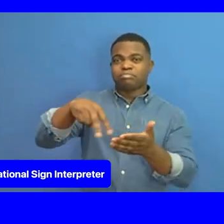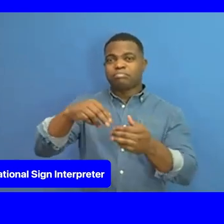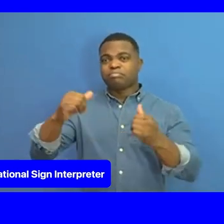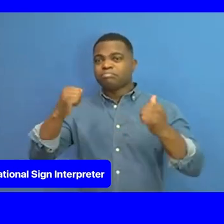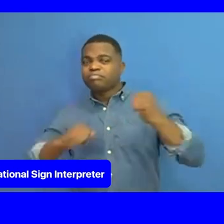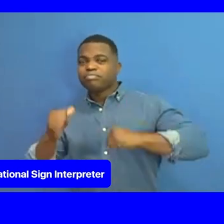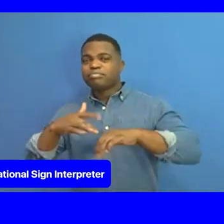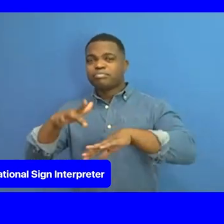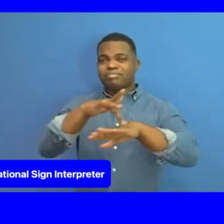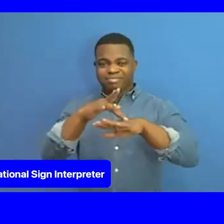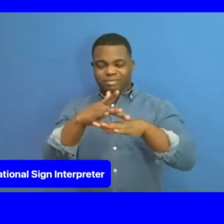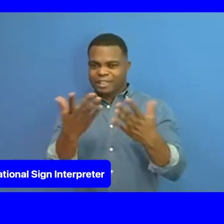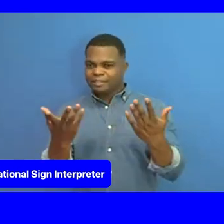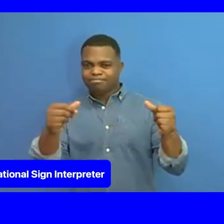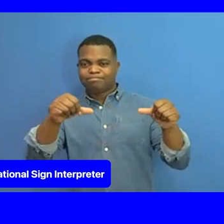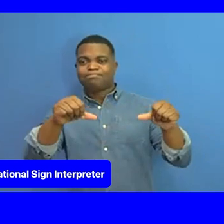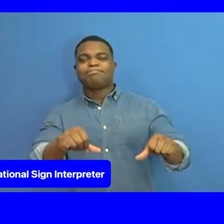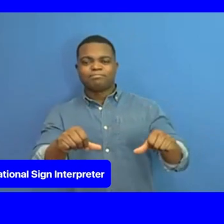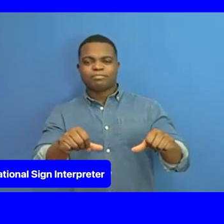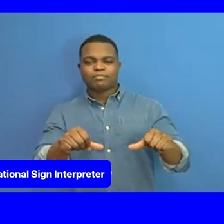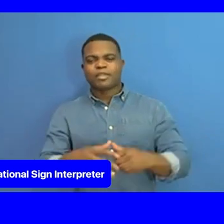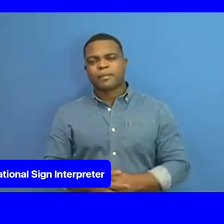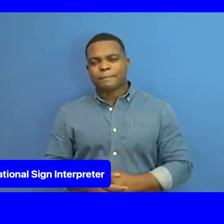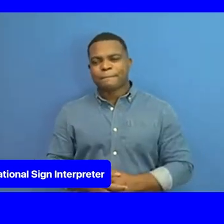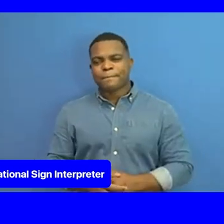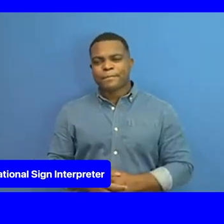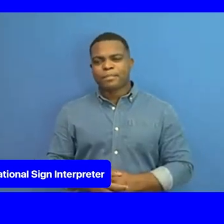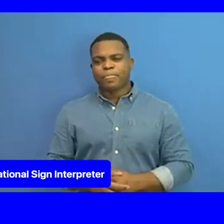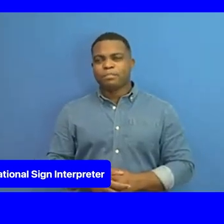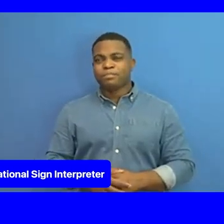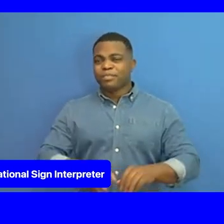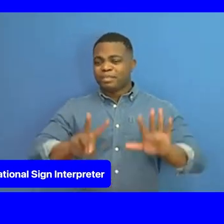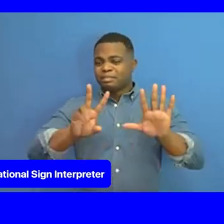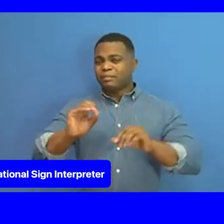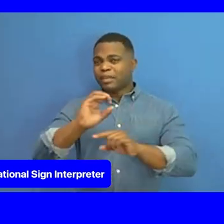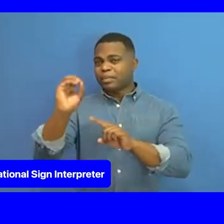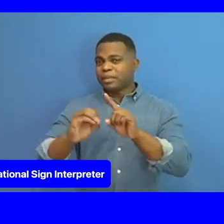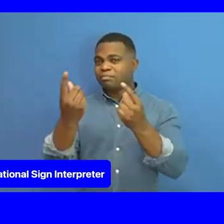linguistic barriers or travel costs. And yet in in the midst of these obstacles,